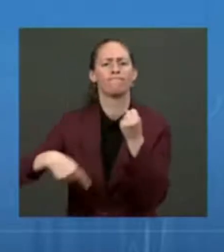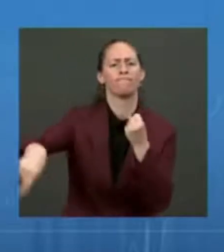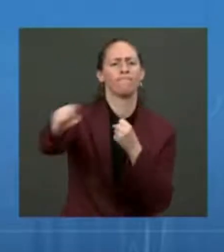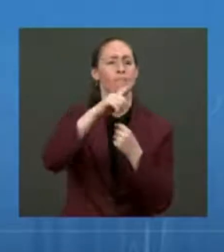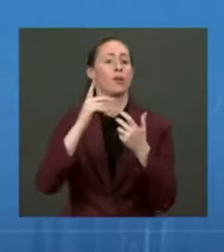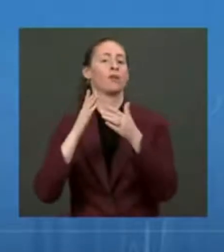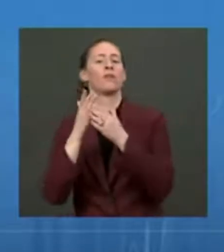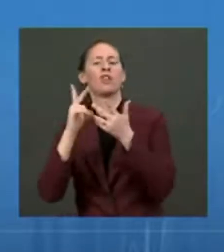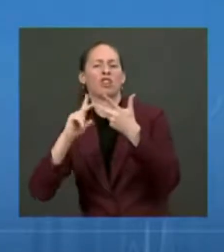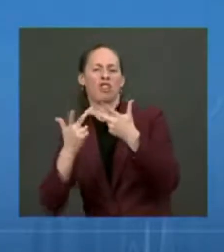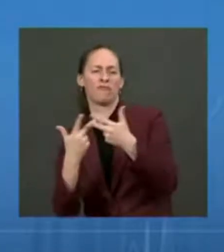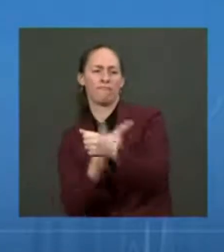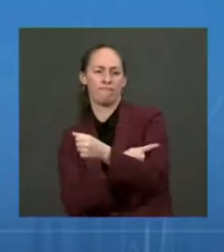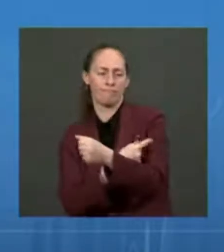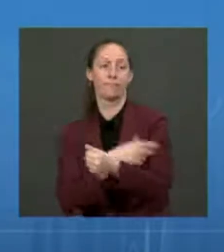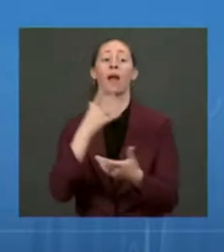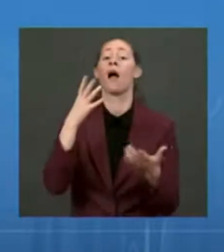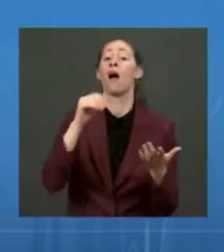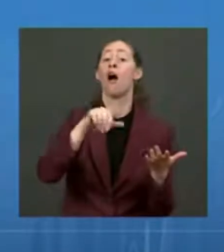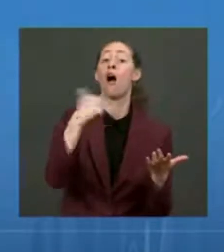INCLUDING THROUGH REQUIREMENTS. SECOND THROUGH ADDITIONAL